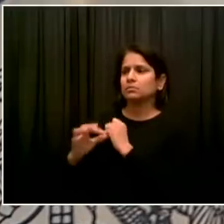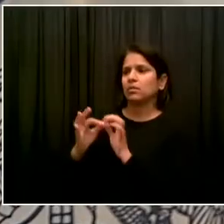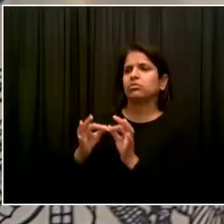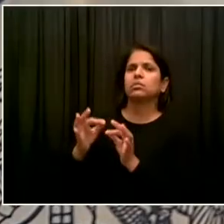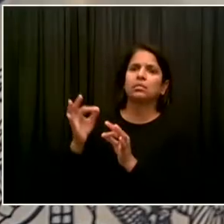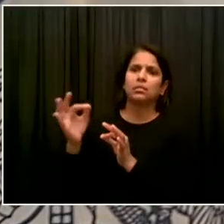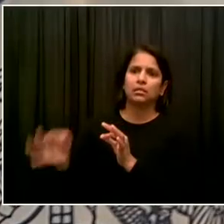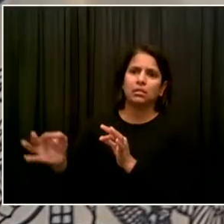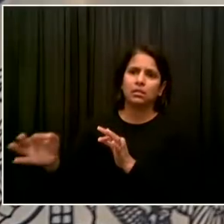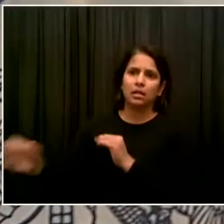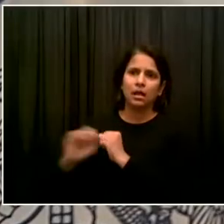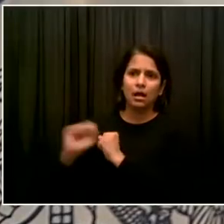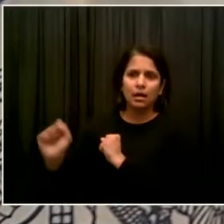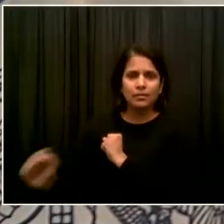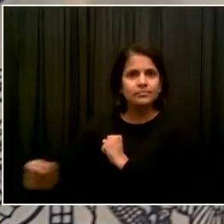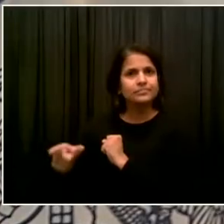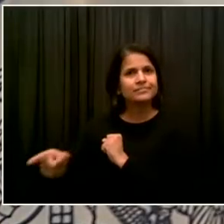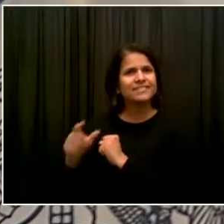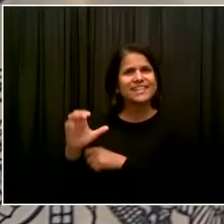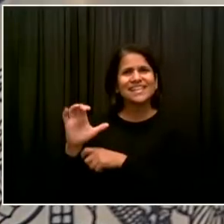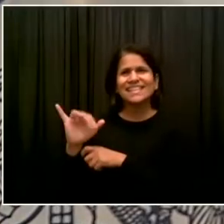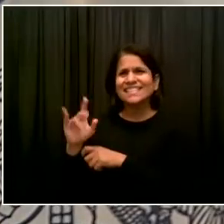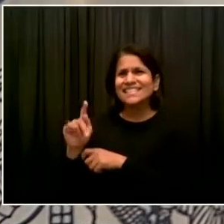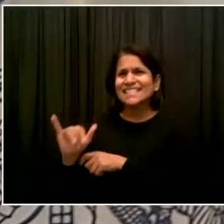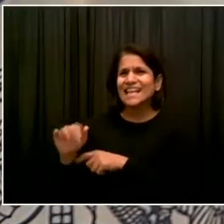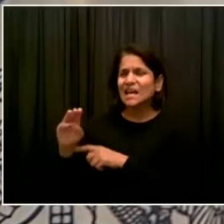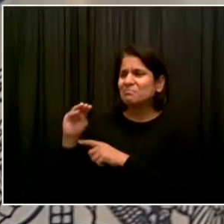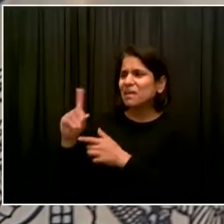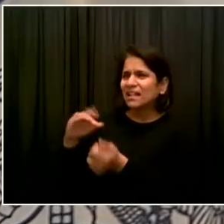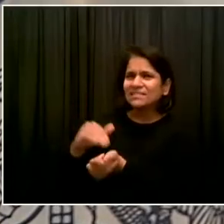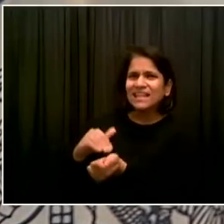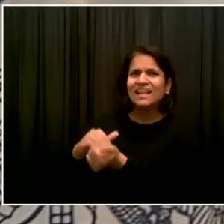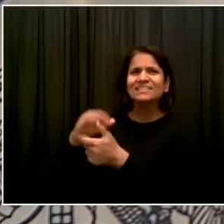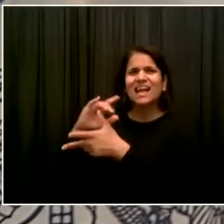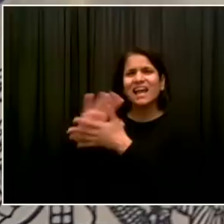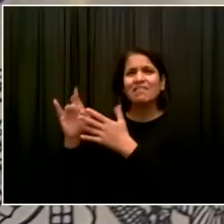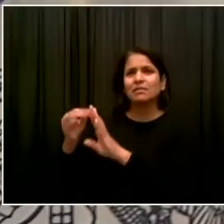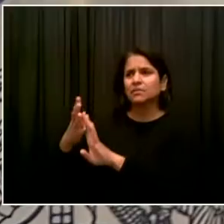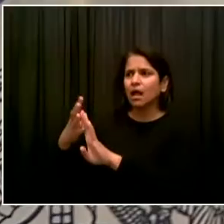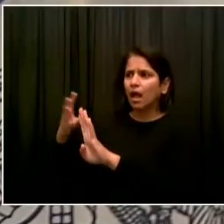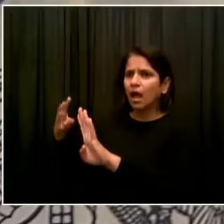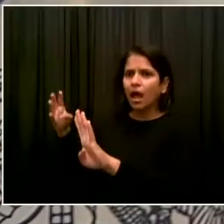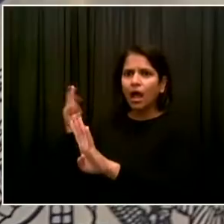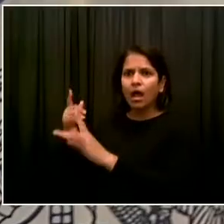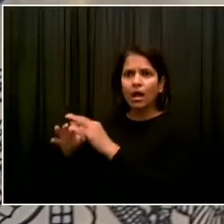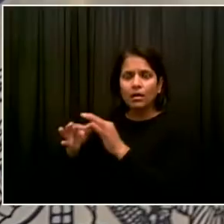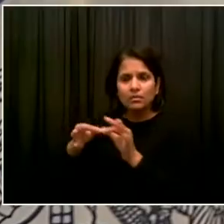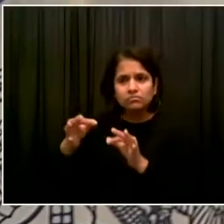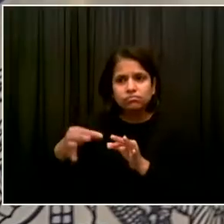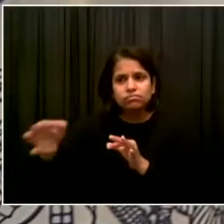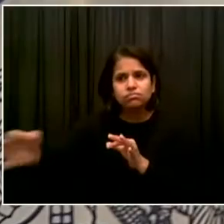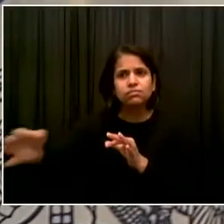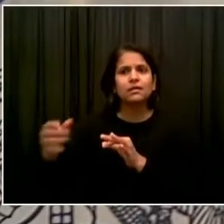TIMELINE. WE GET MUST MUCH FASTER RESULTS